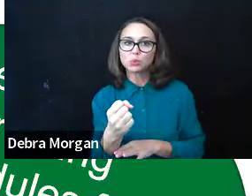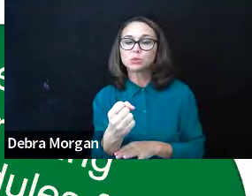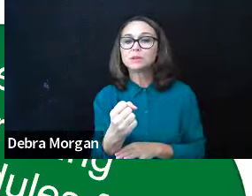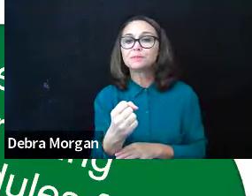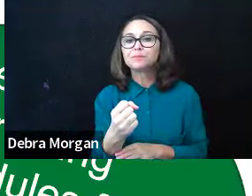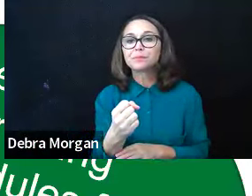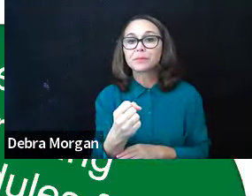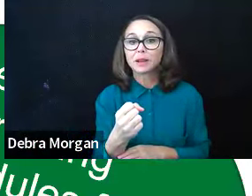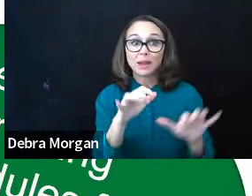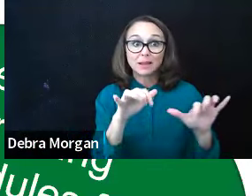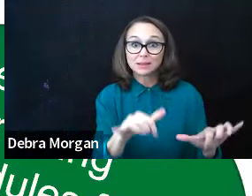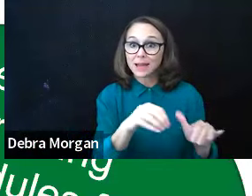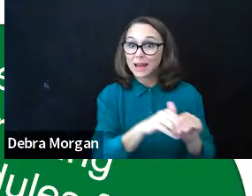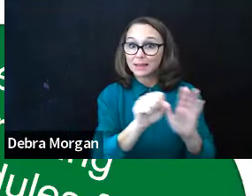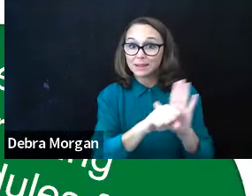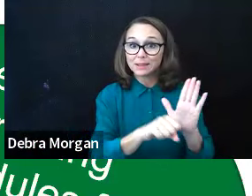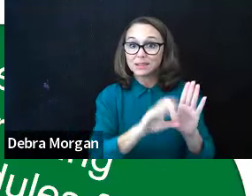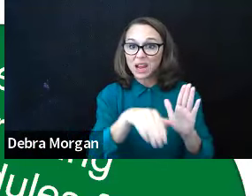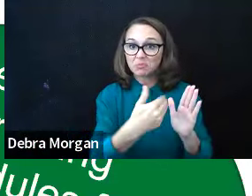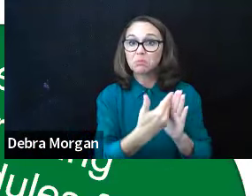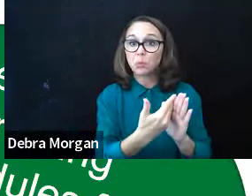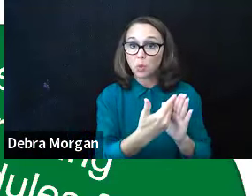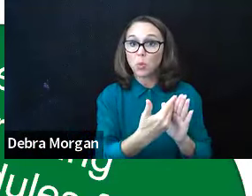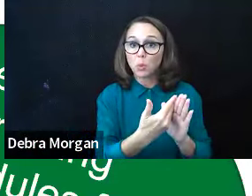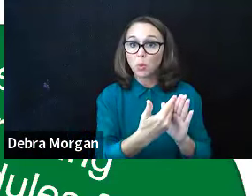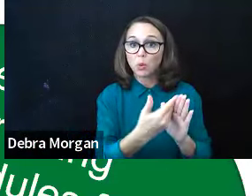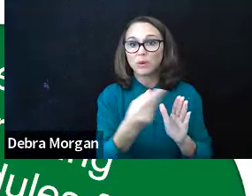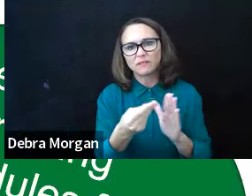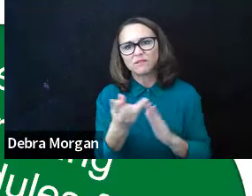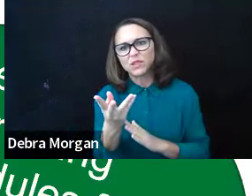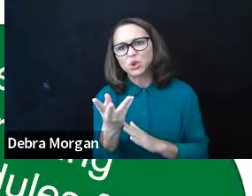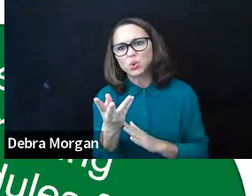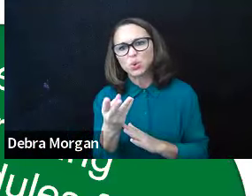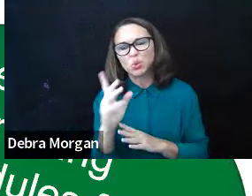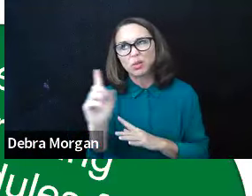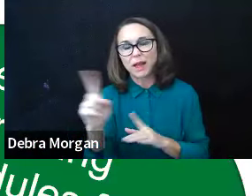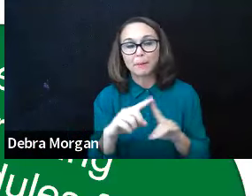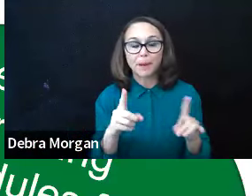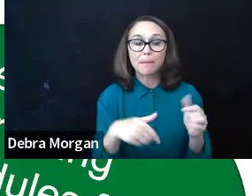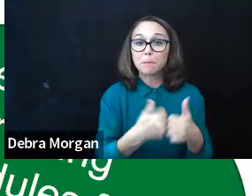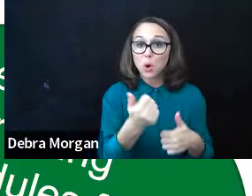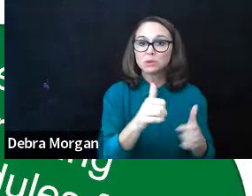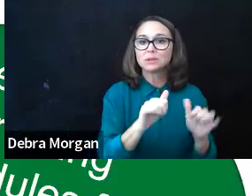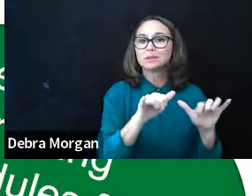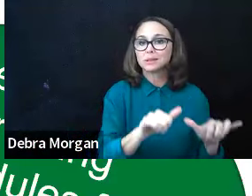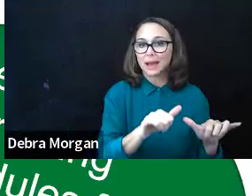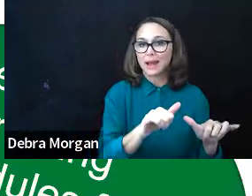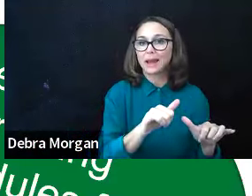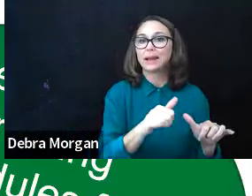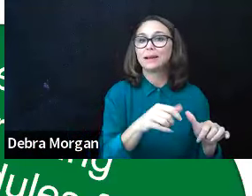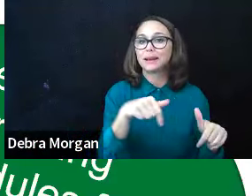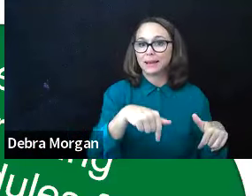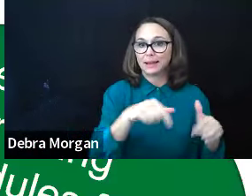all but a couple stayed within the State to impart services. We were able to get Mississippi